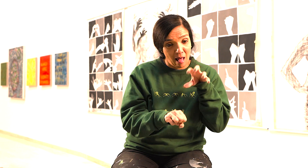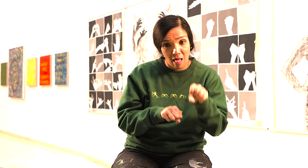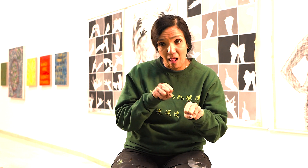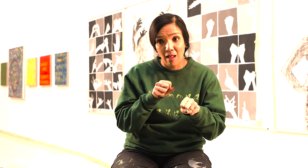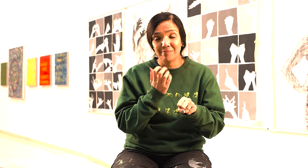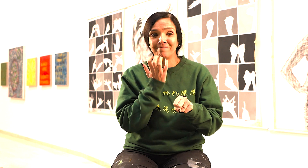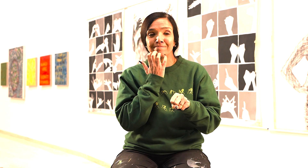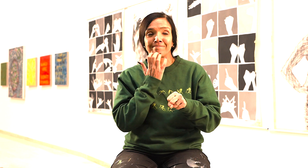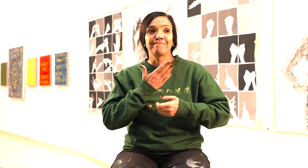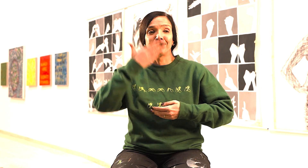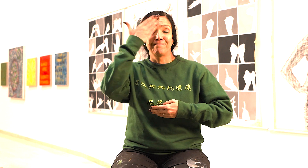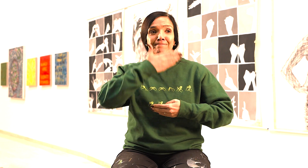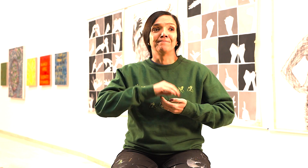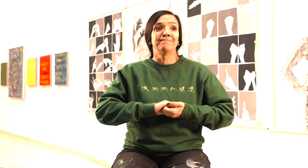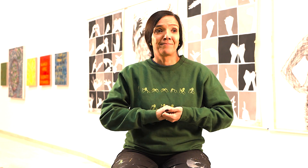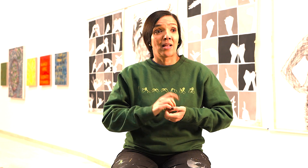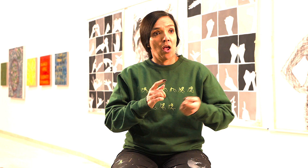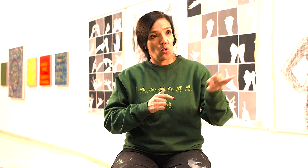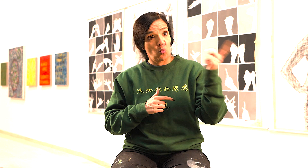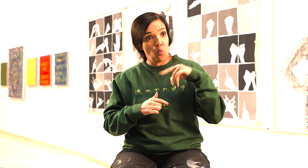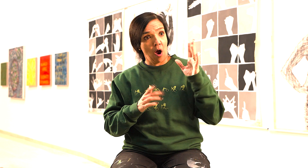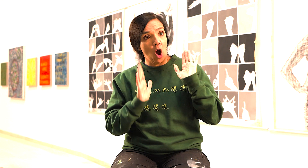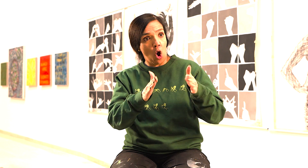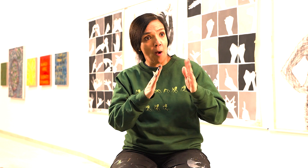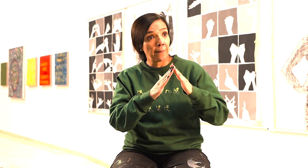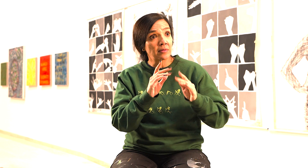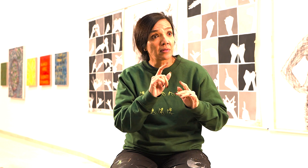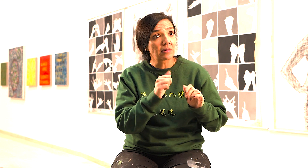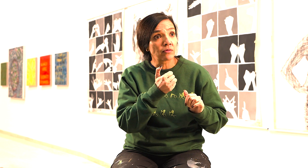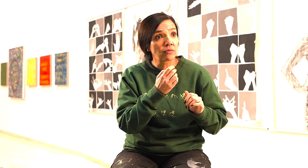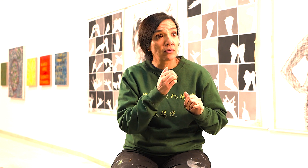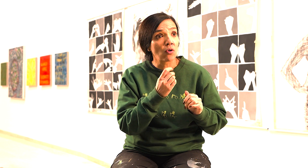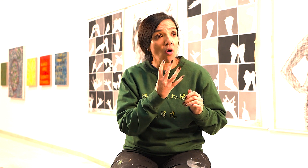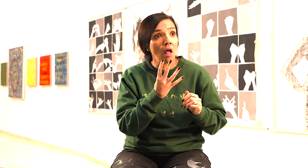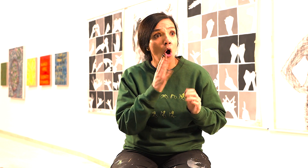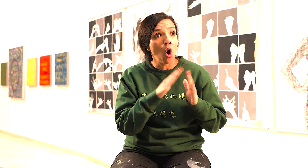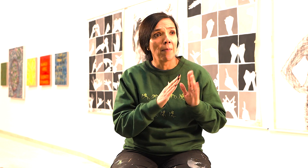and I struggled, and I had to bear with it and tolerate it,